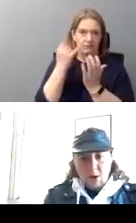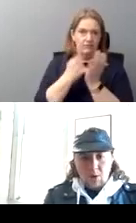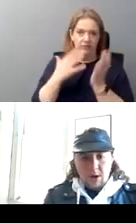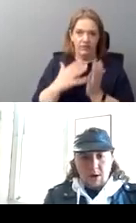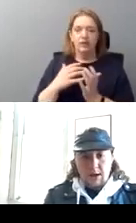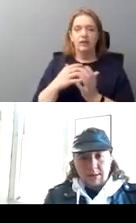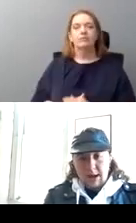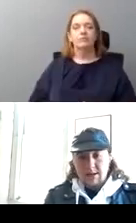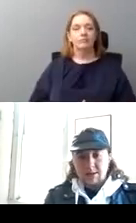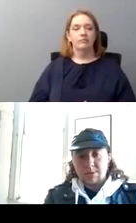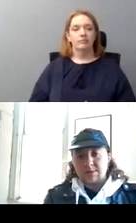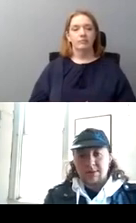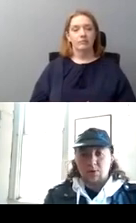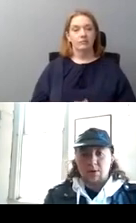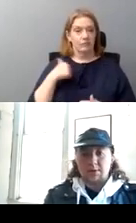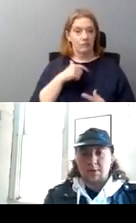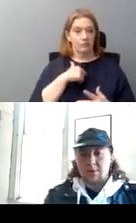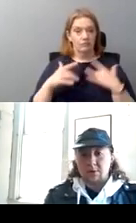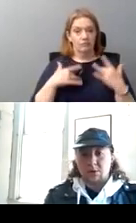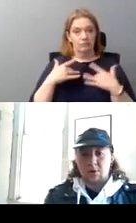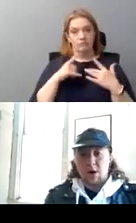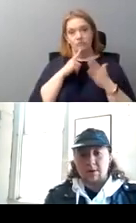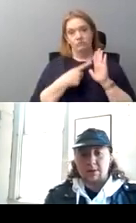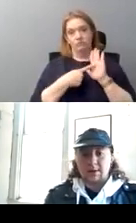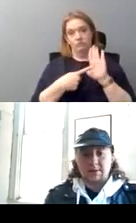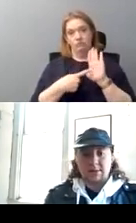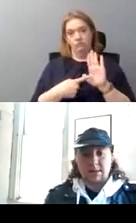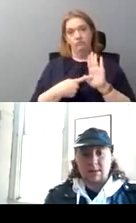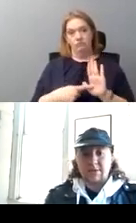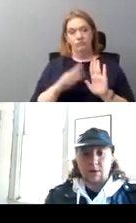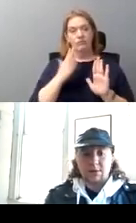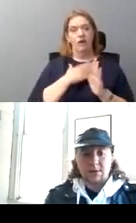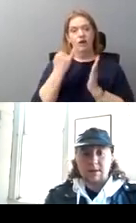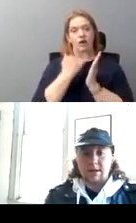We are excited to present the works from our first solo artist in residency, David Wilson and his